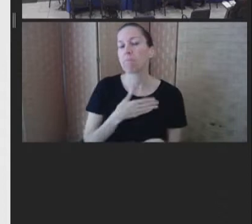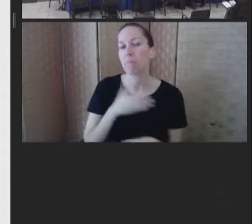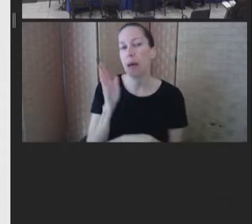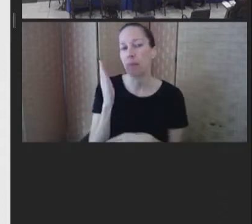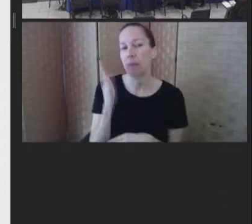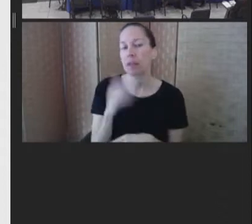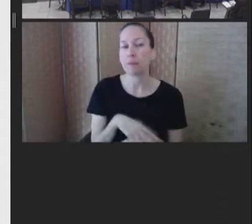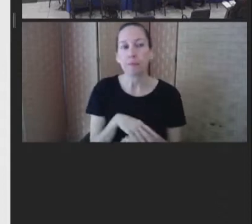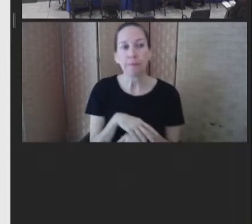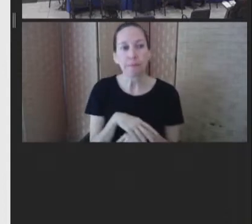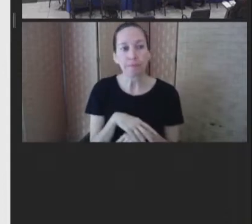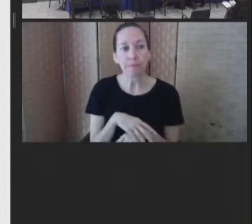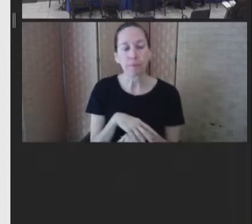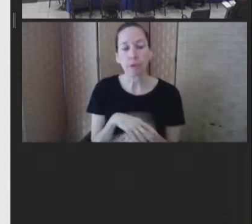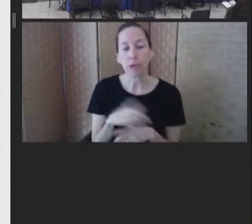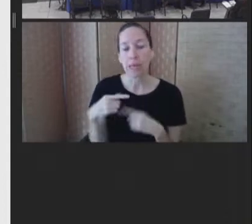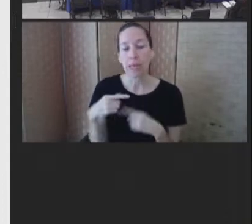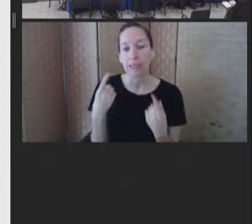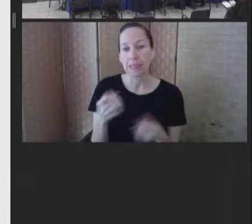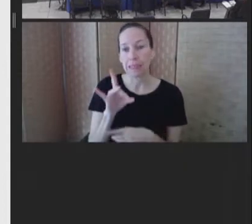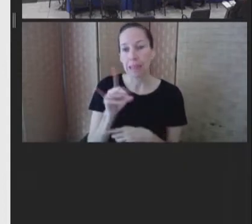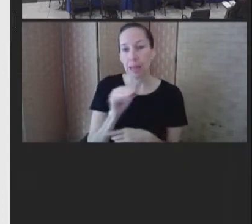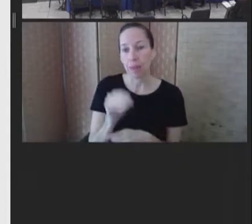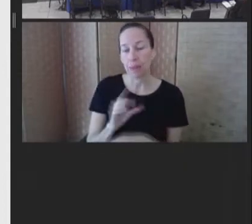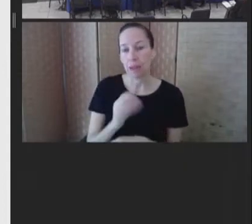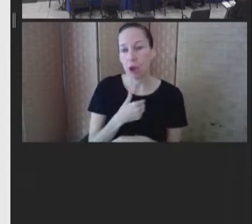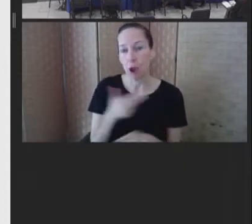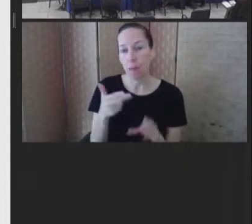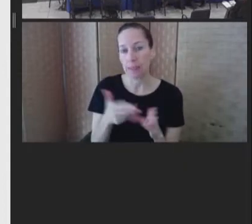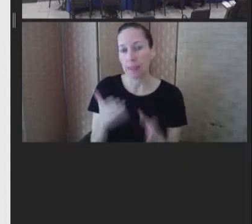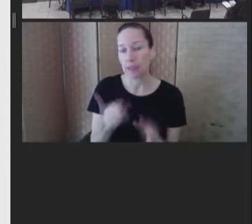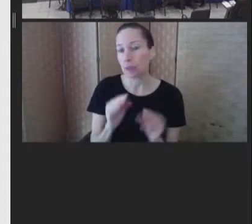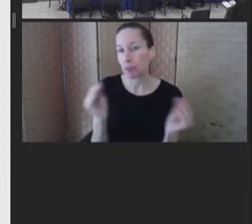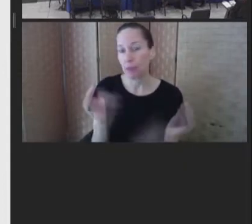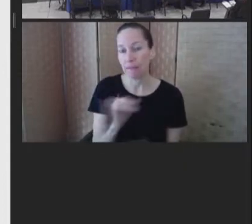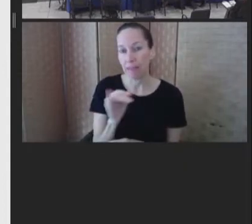So, since 80 percent of our participants were uninfected, the focus of the presentation